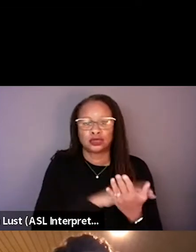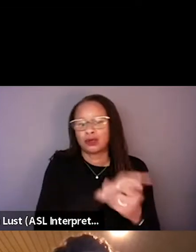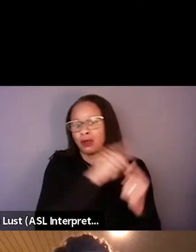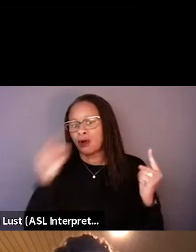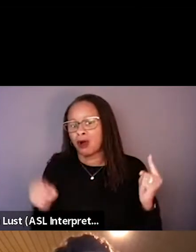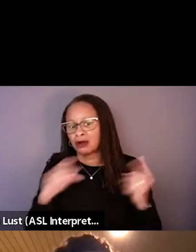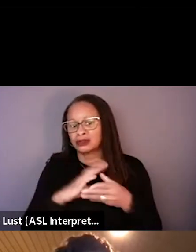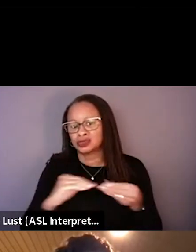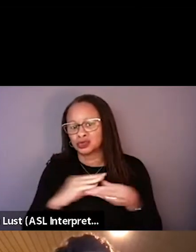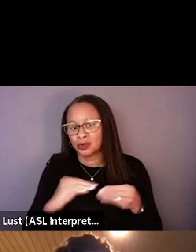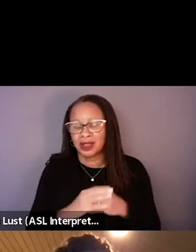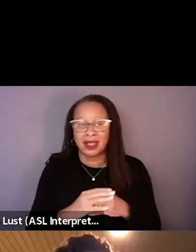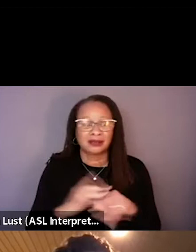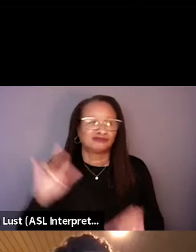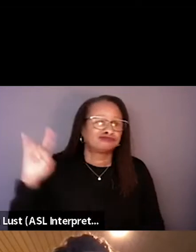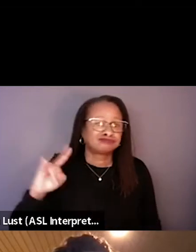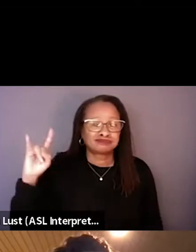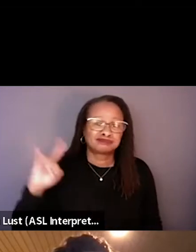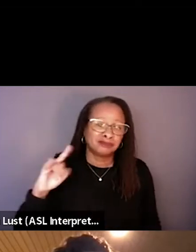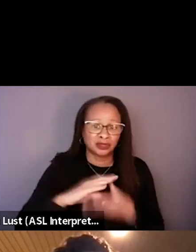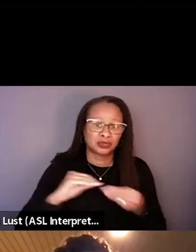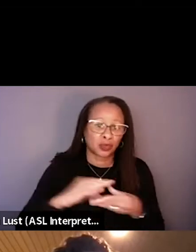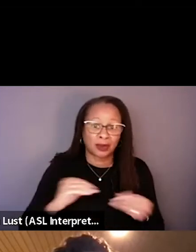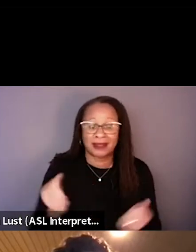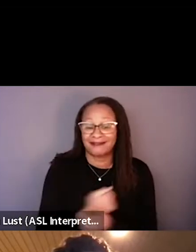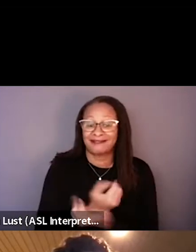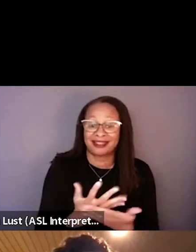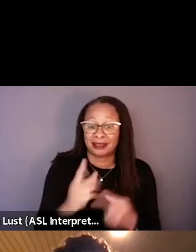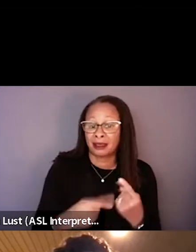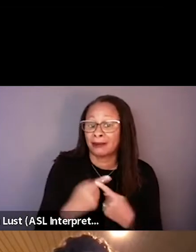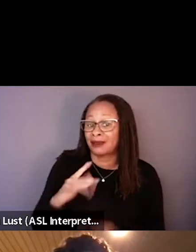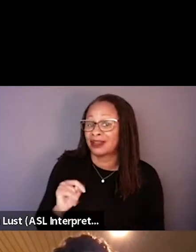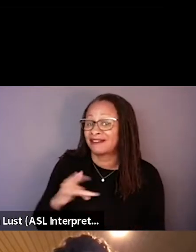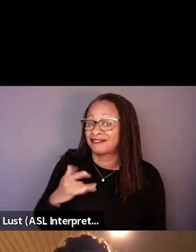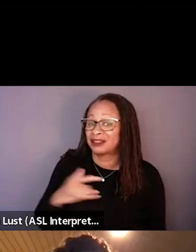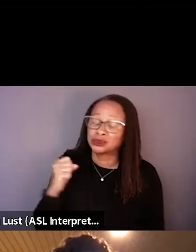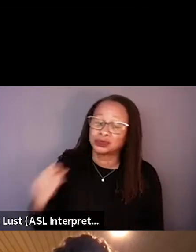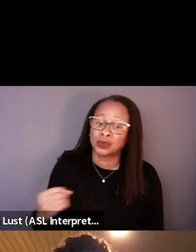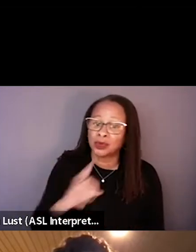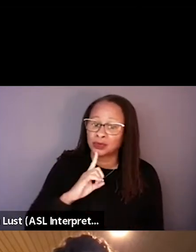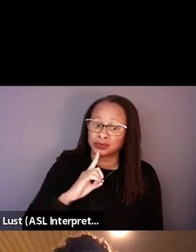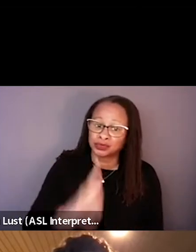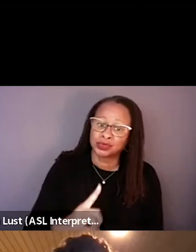in sort of a rock and roll story. Everything about it feels so true and,